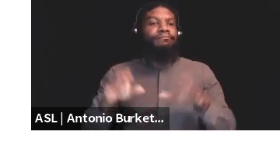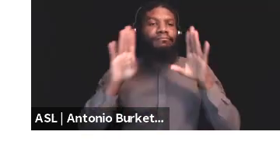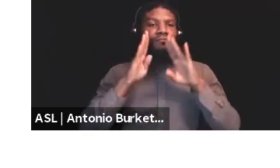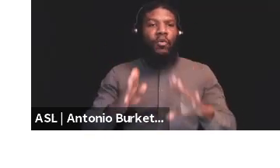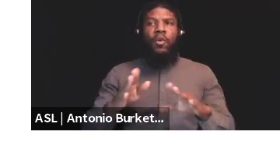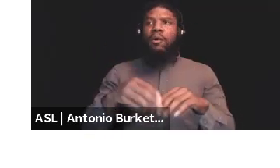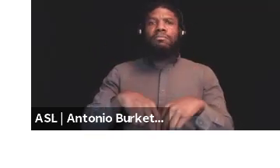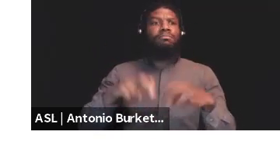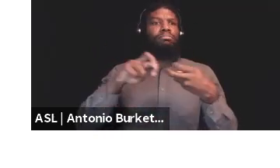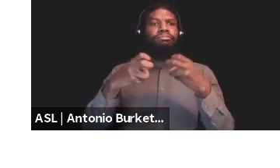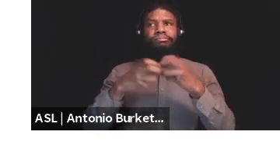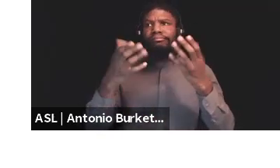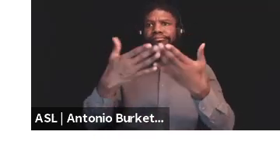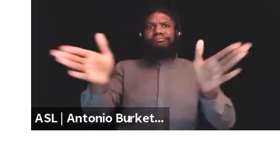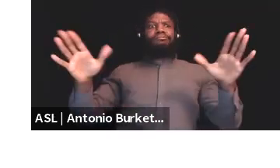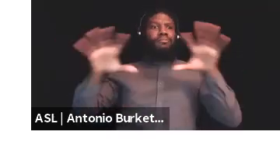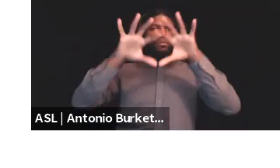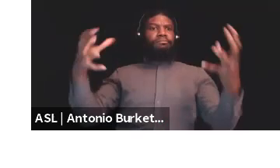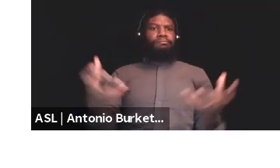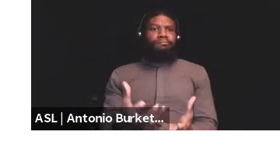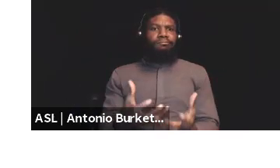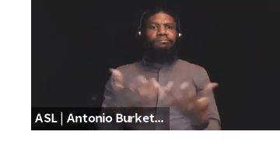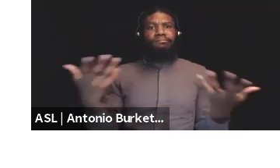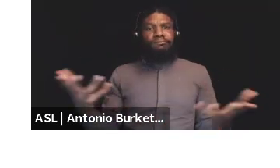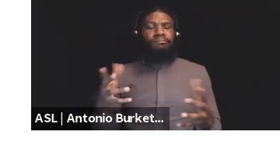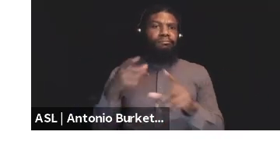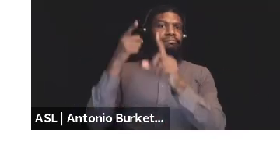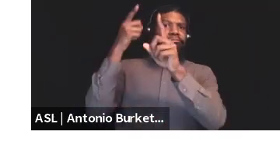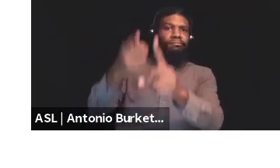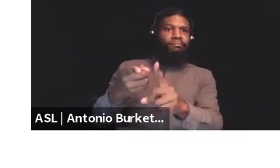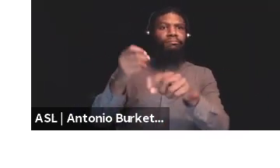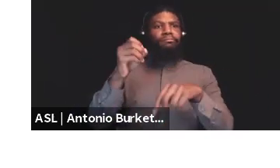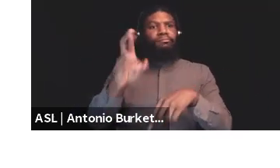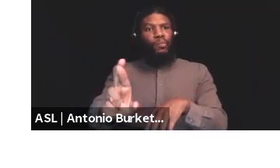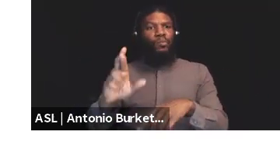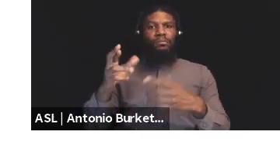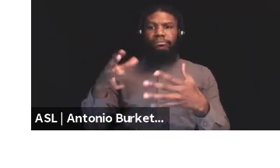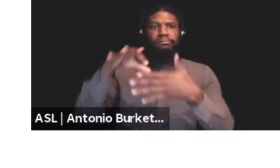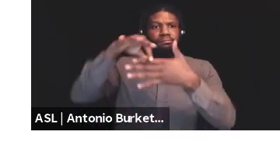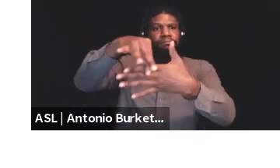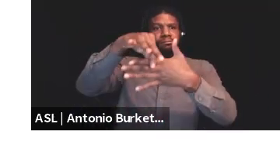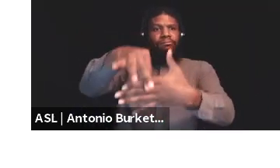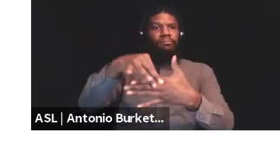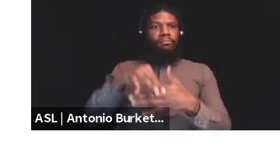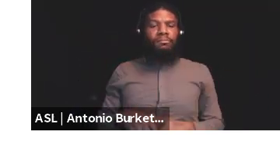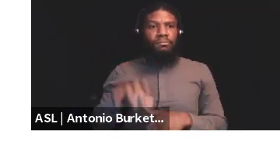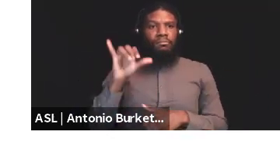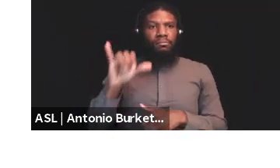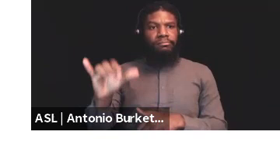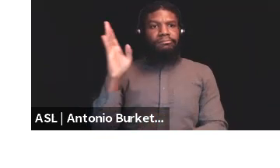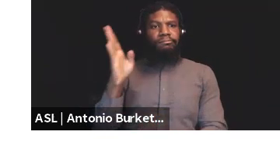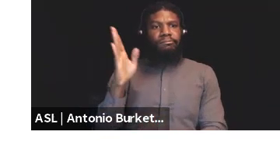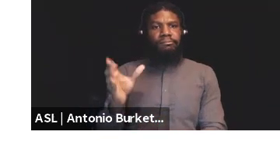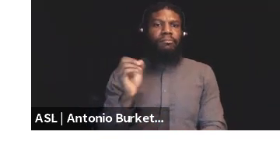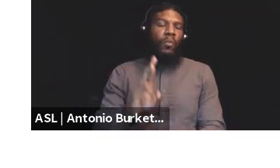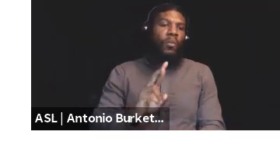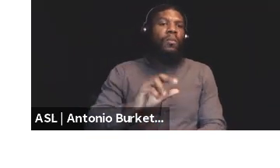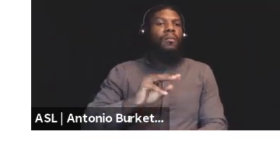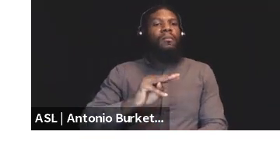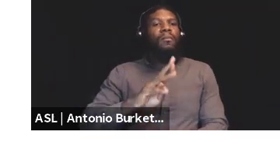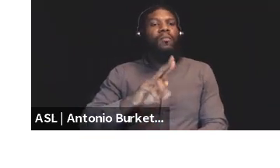issues first, such as narrative and overarching organization. Frequently, students will pack